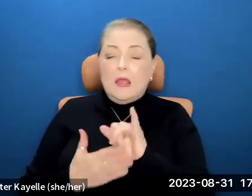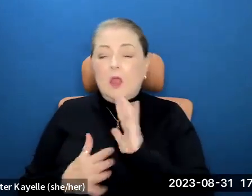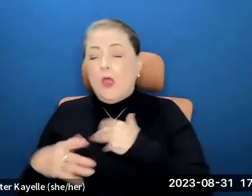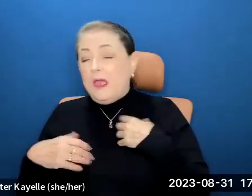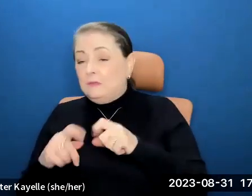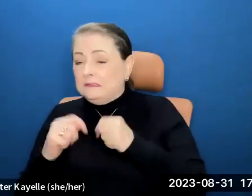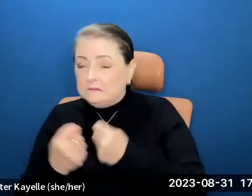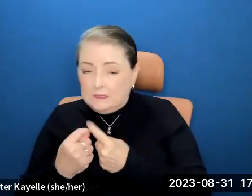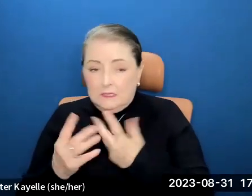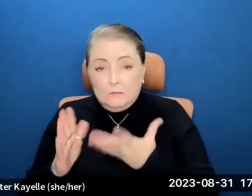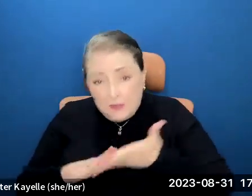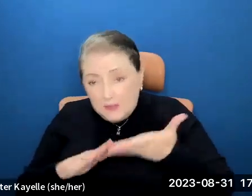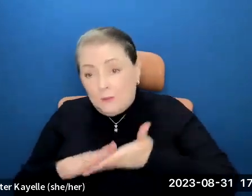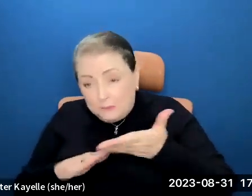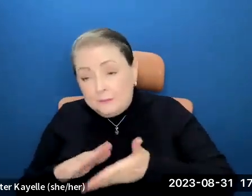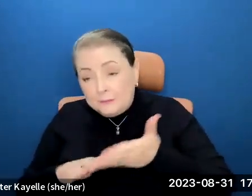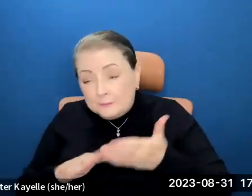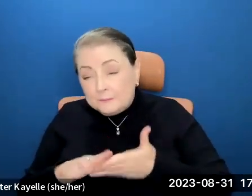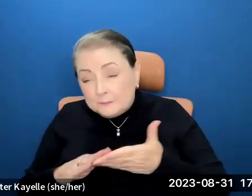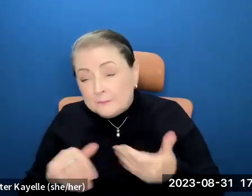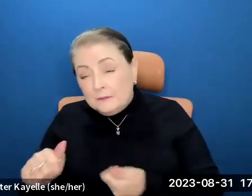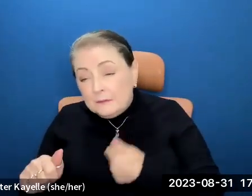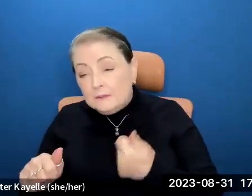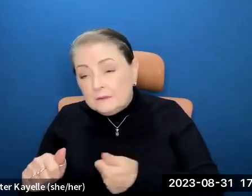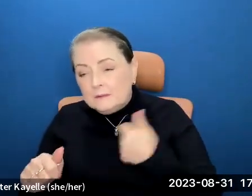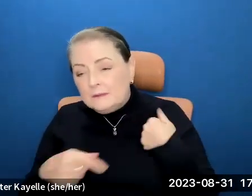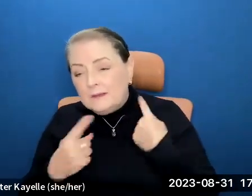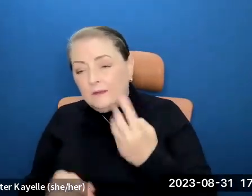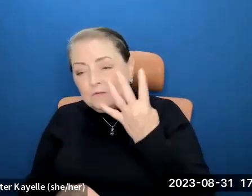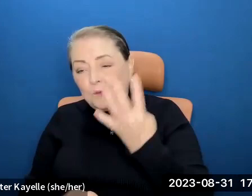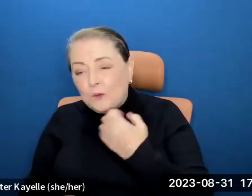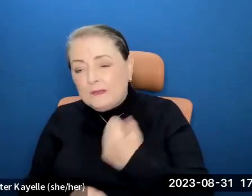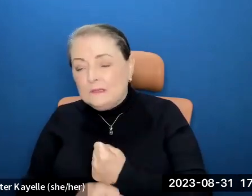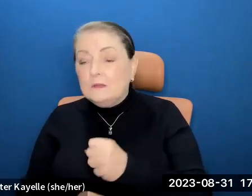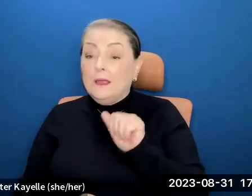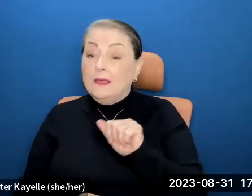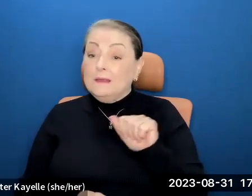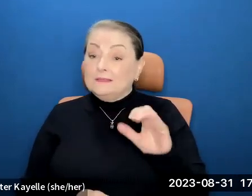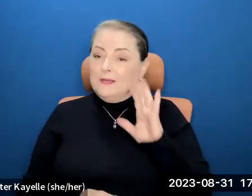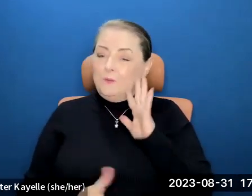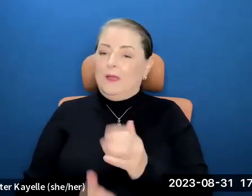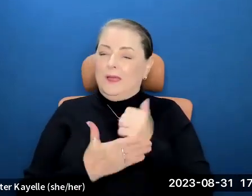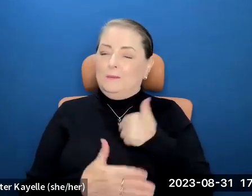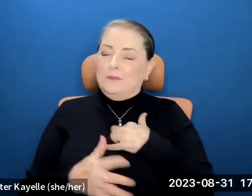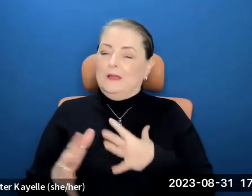half Steam for the last four years the aacs will help us catch up to these families and needs